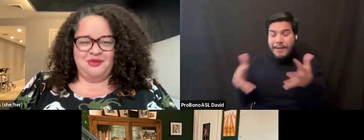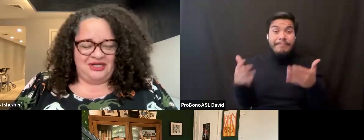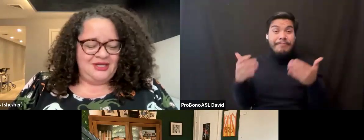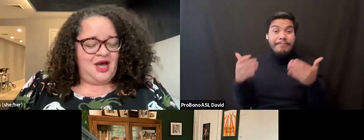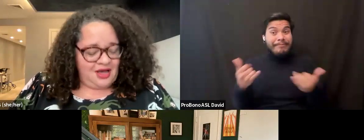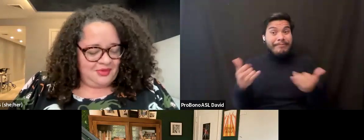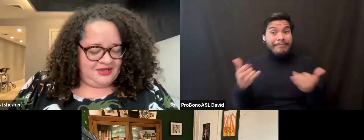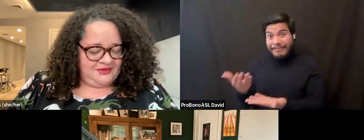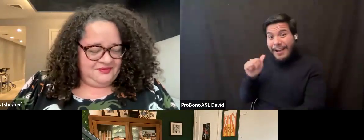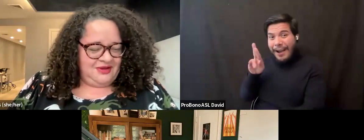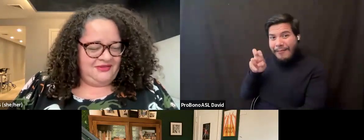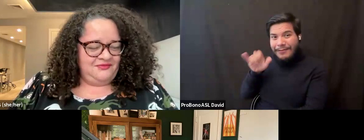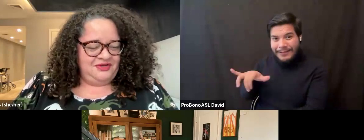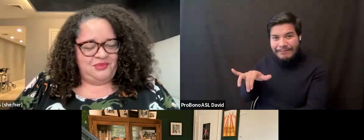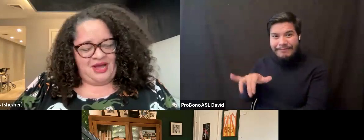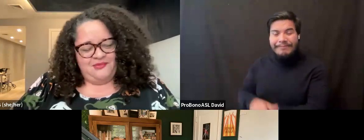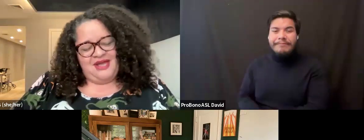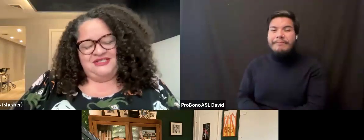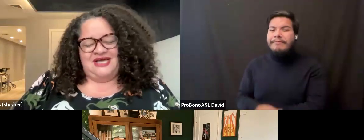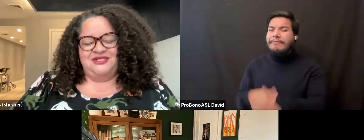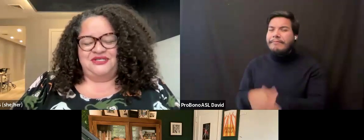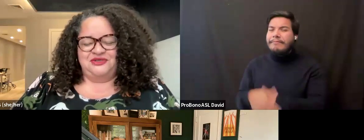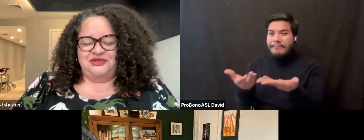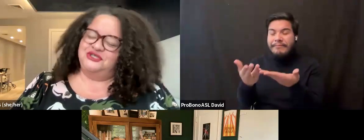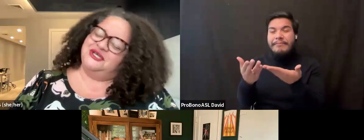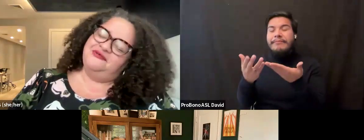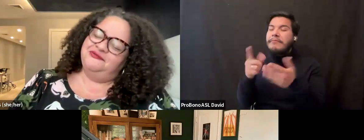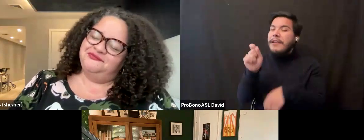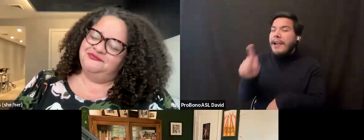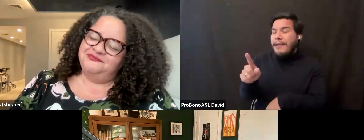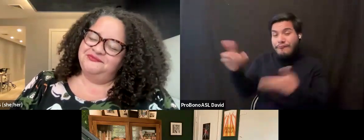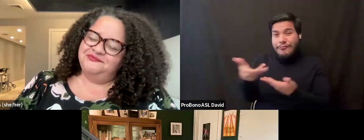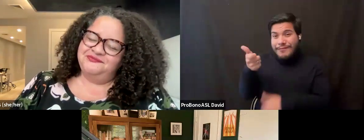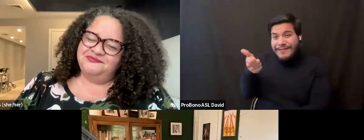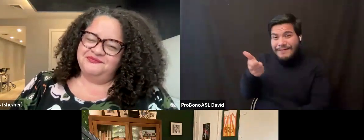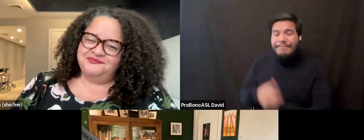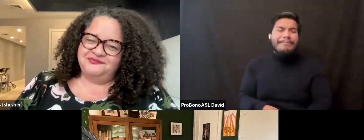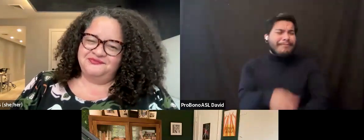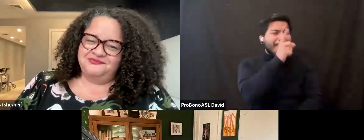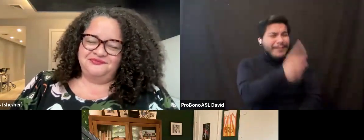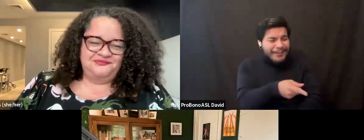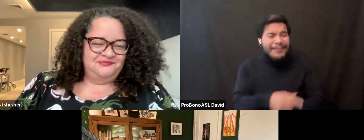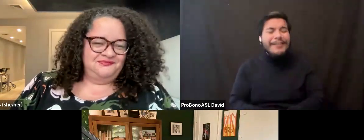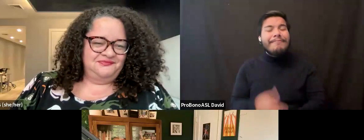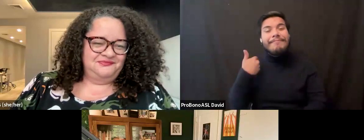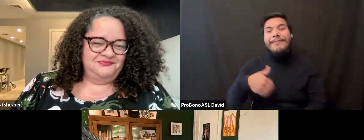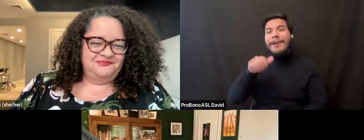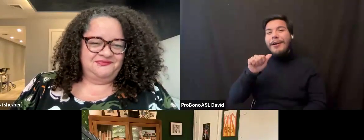Aubrey. Aubrey. Rather than read your bio, may I just ask you to introduce yourself? Yeah. My name's Aubrey Gordon.